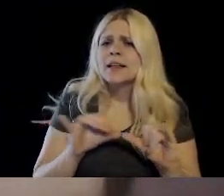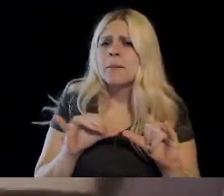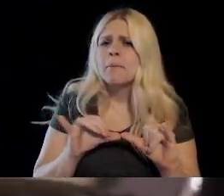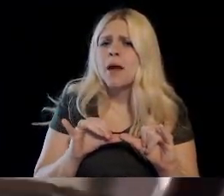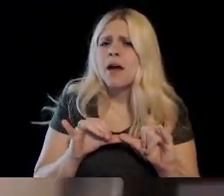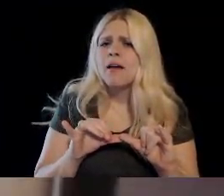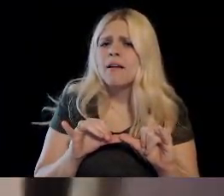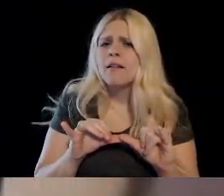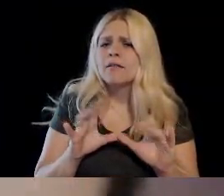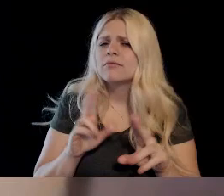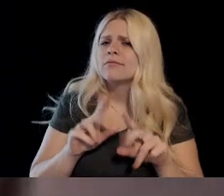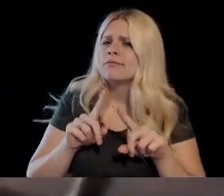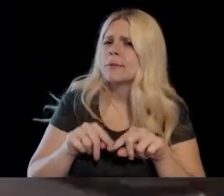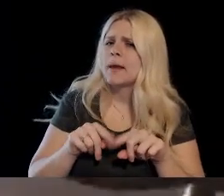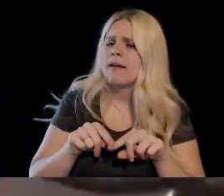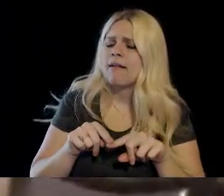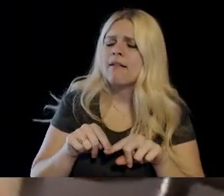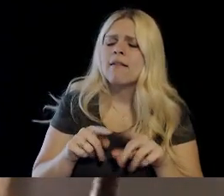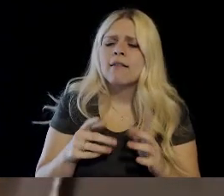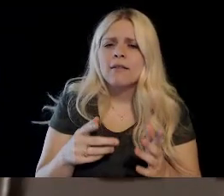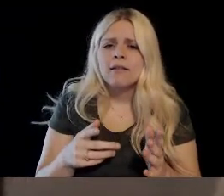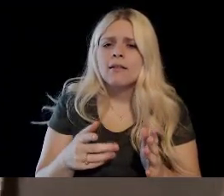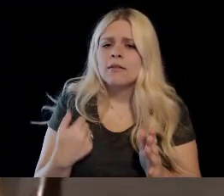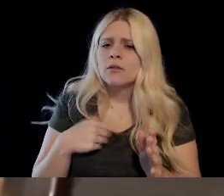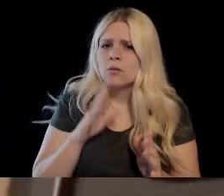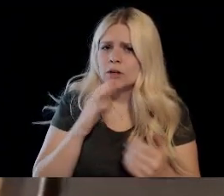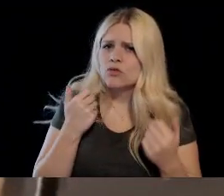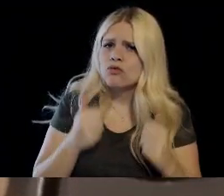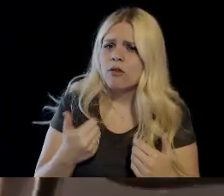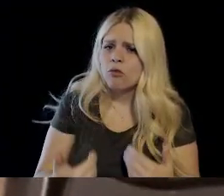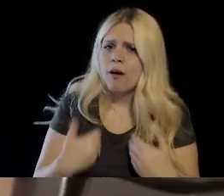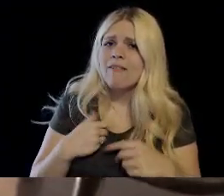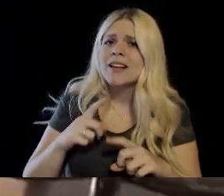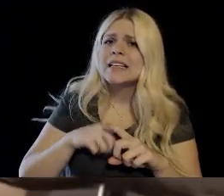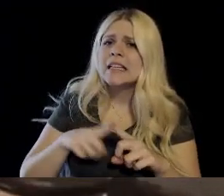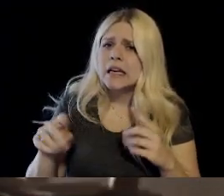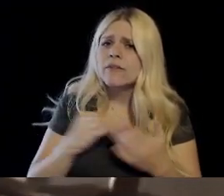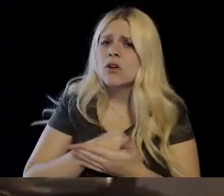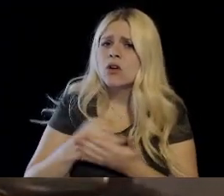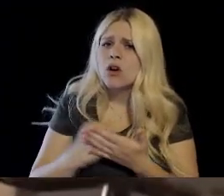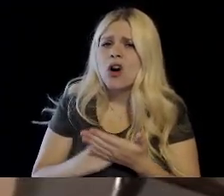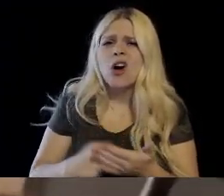stuff. So we try to have artwork for all budgets on our website at HogleZoo.org. Click shop